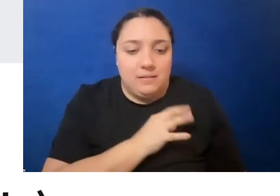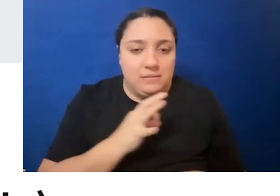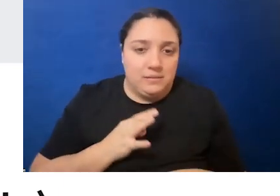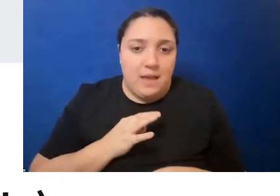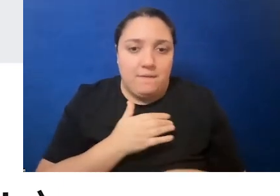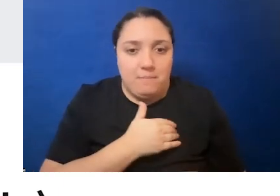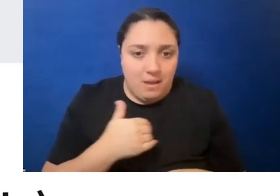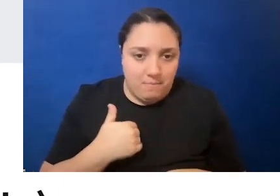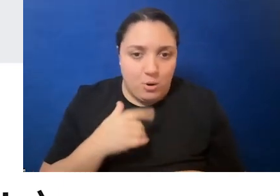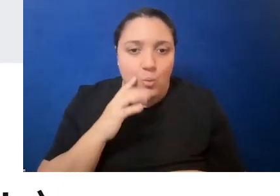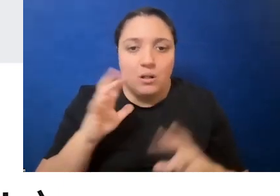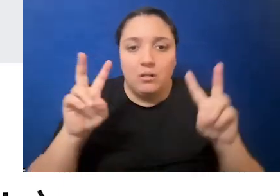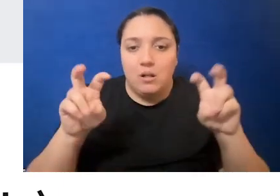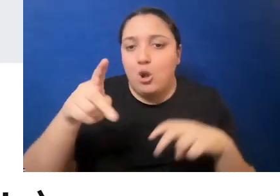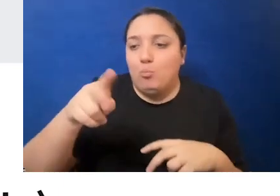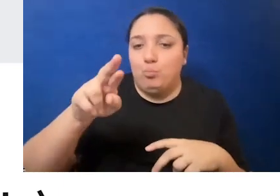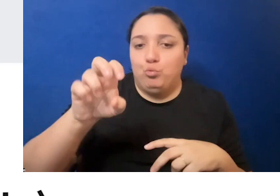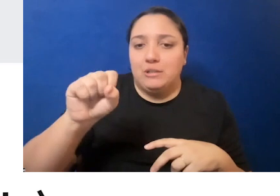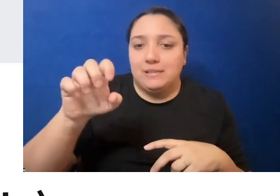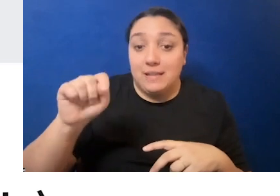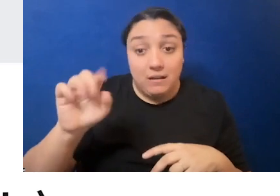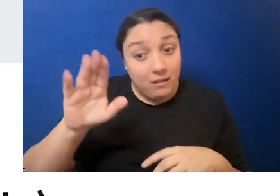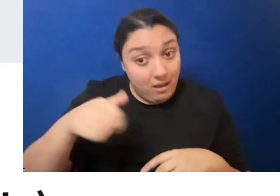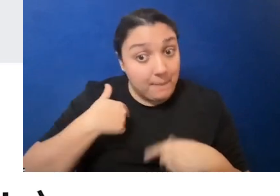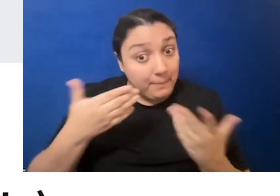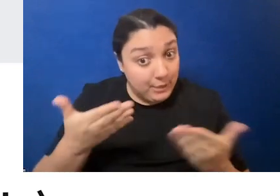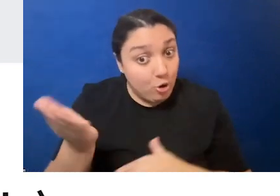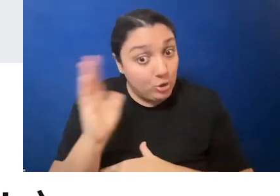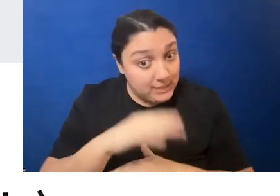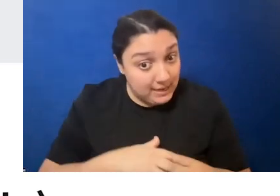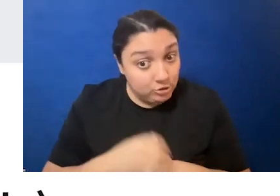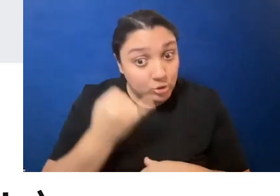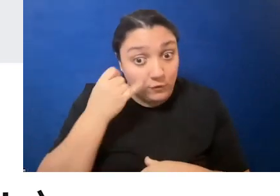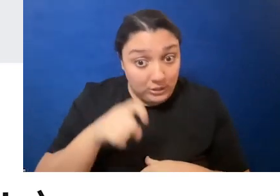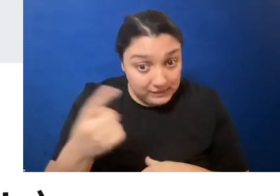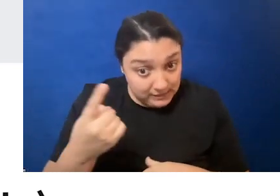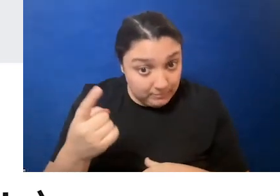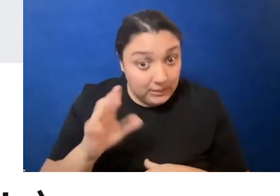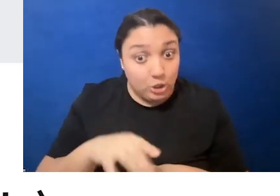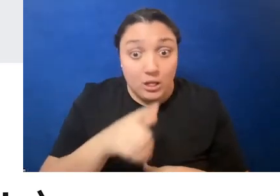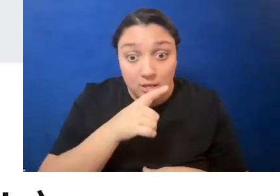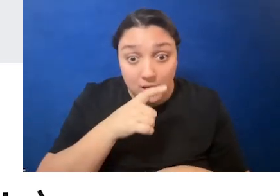A REALLY GOOD TIME. AND THE STAFF MEMBER WOULD PRESET THEM FOR THE DAY. AND SAY YOU KNOW I WILL BE HERE